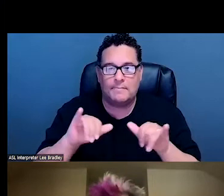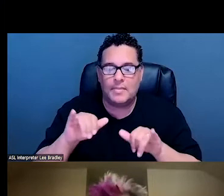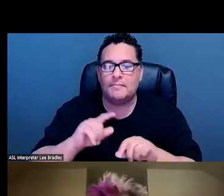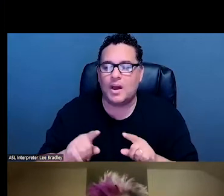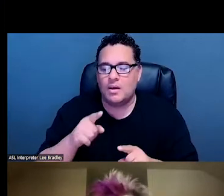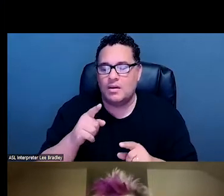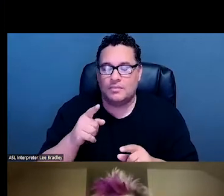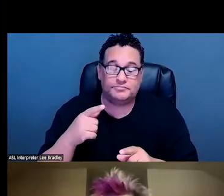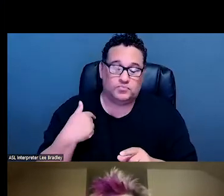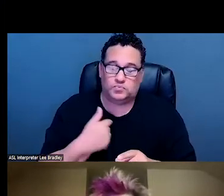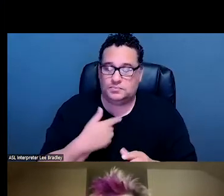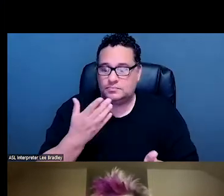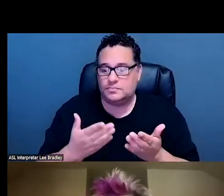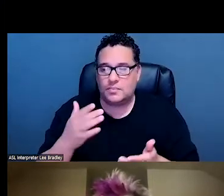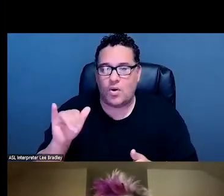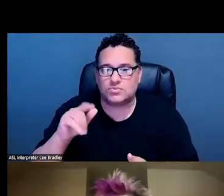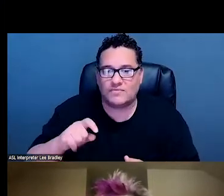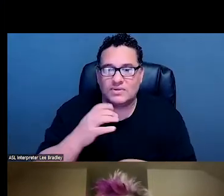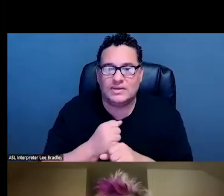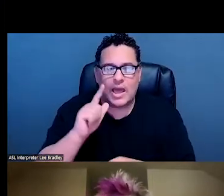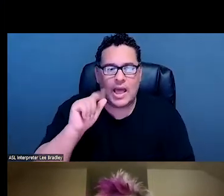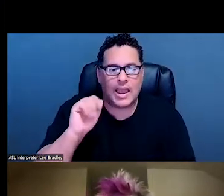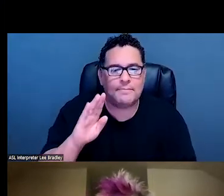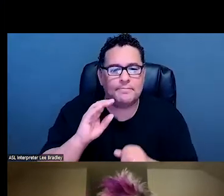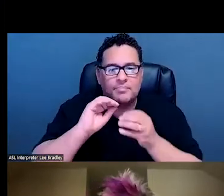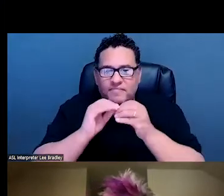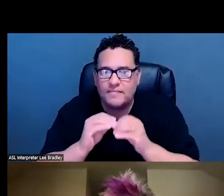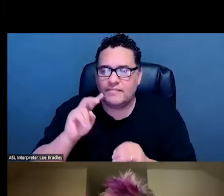WE MAY ALSO HAVE TO GET LAB VALUES, AND FIND OUT TREATMENTS THAT HAVE BEEN GIVEN.